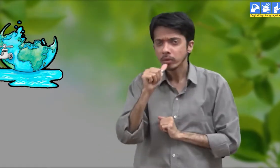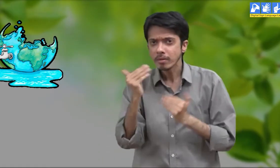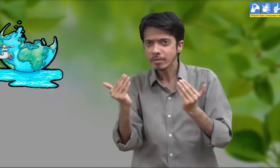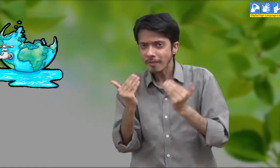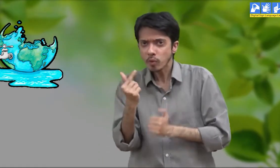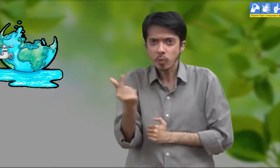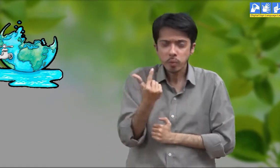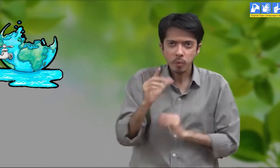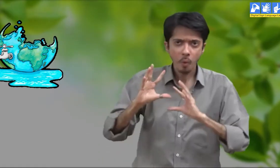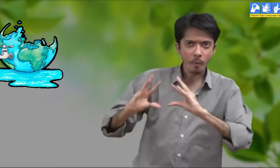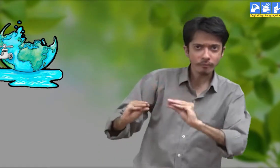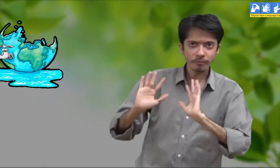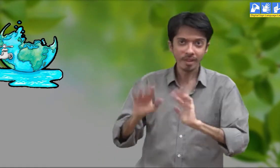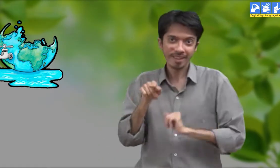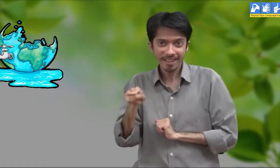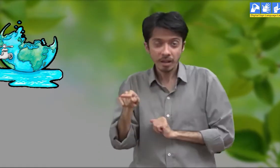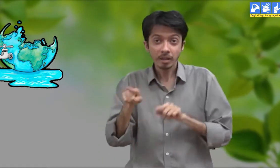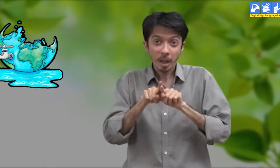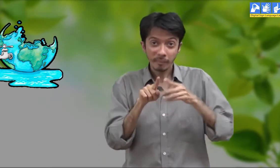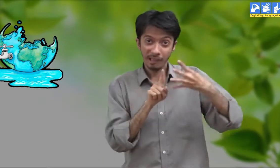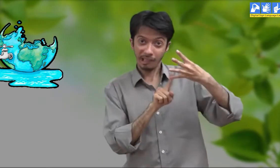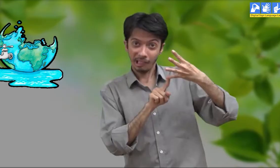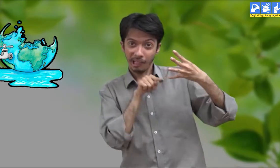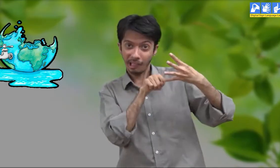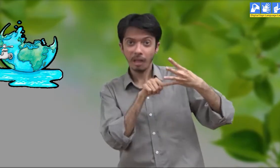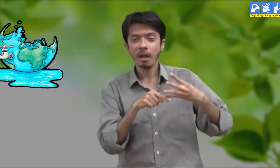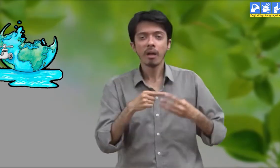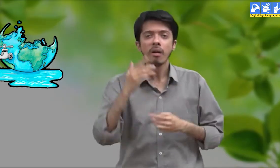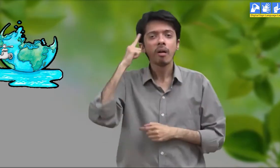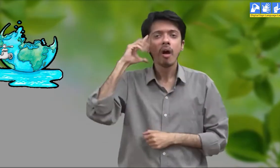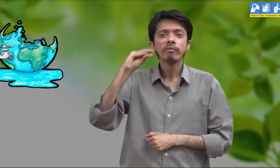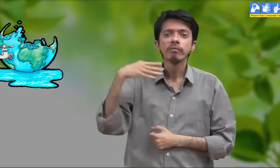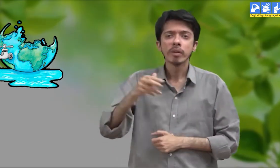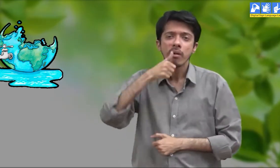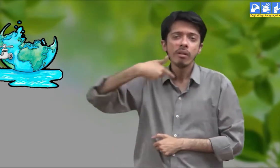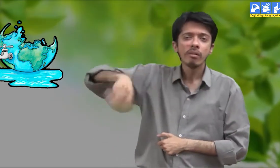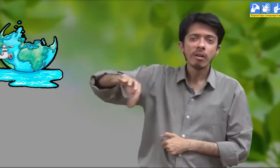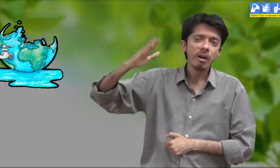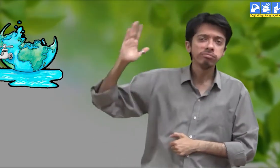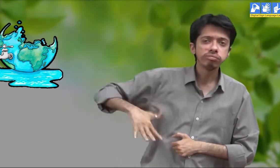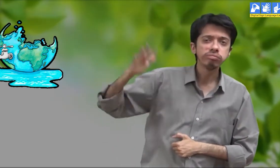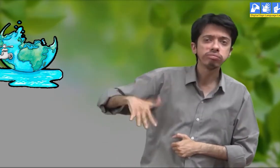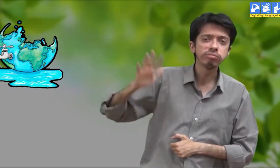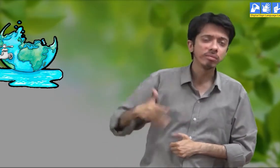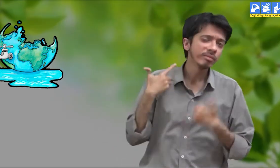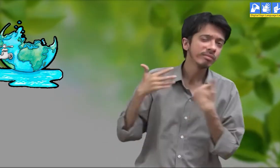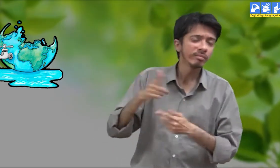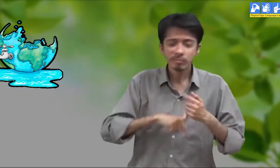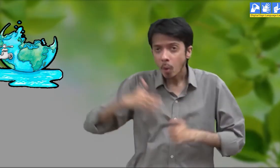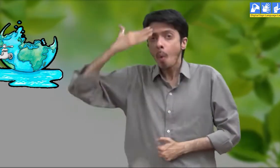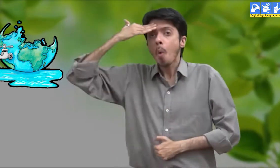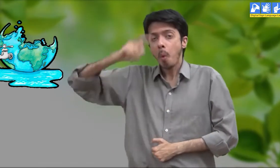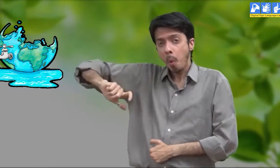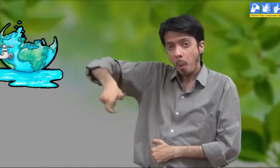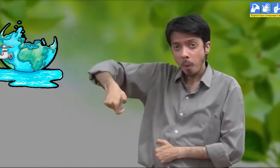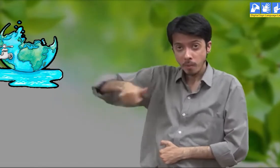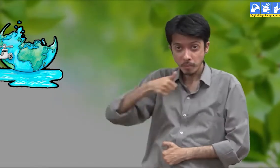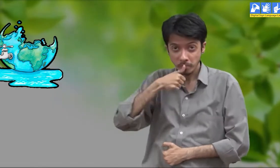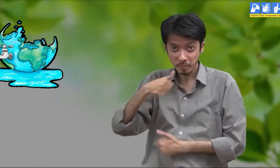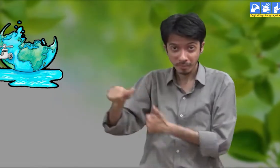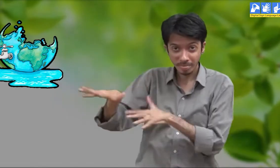properly without wasting it. But one family use it unnecessarily and waste lots of water.